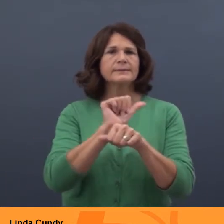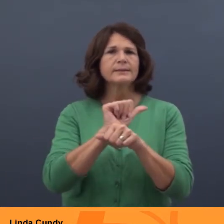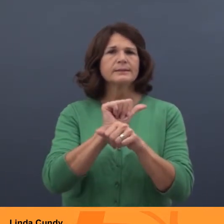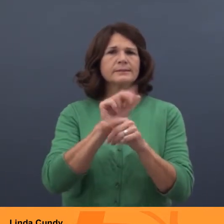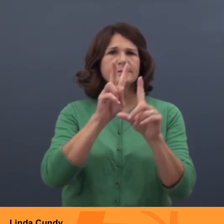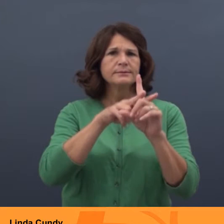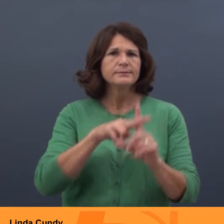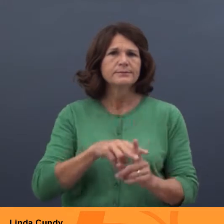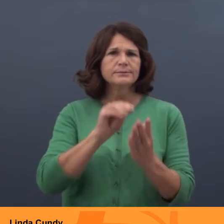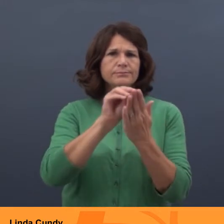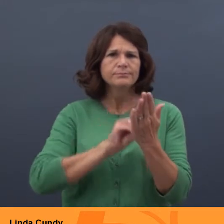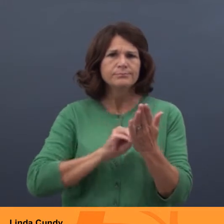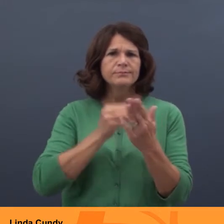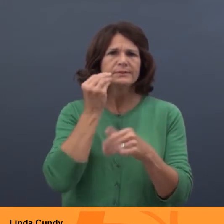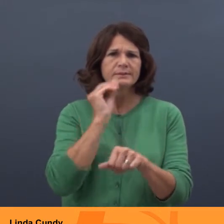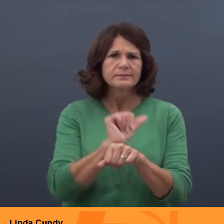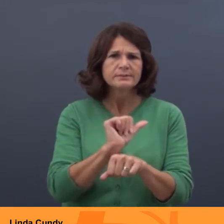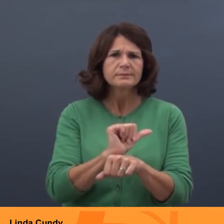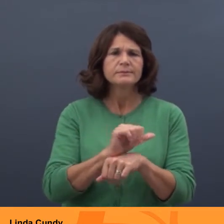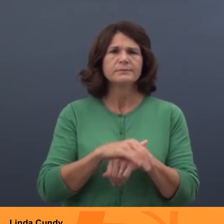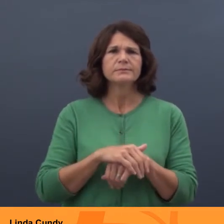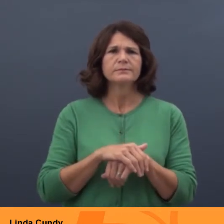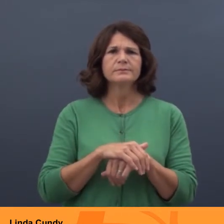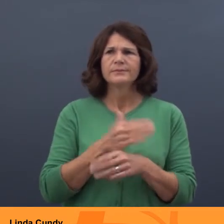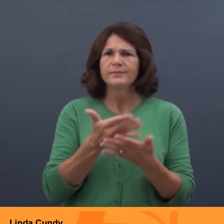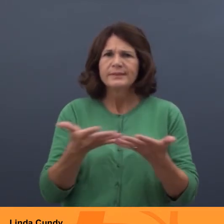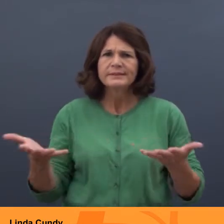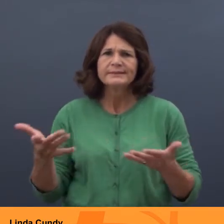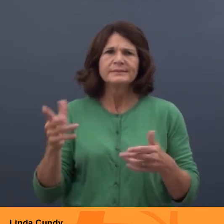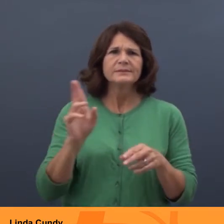keep track of their assignments and materials;